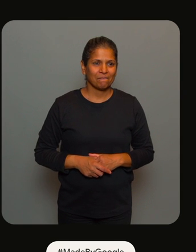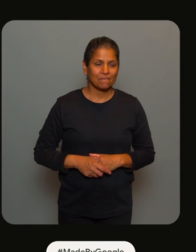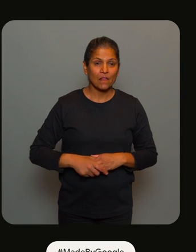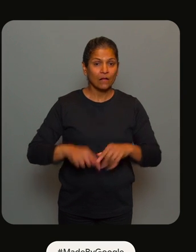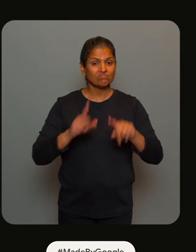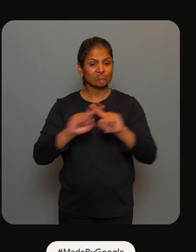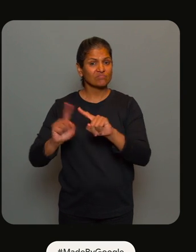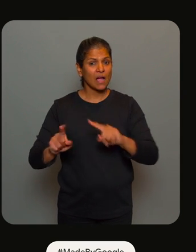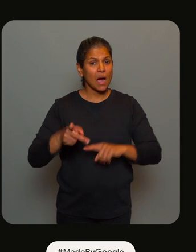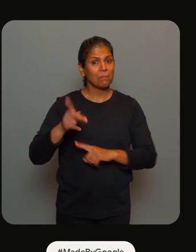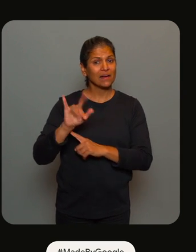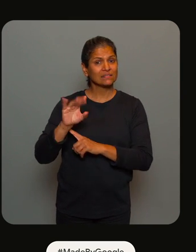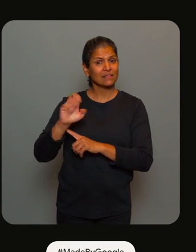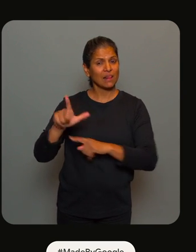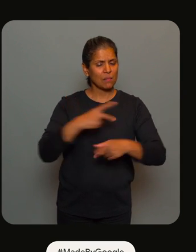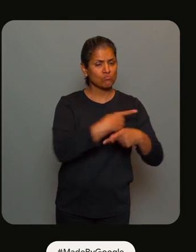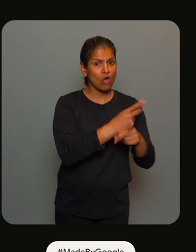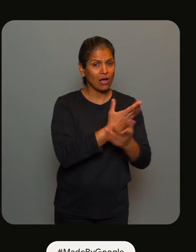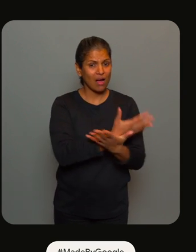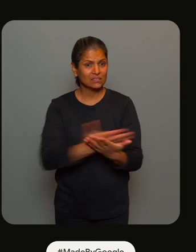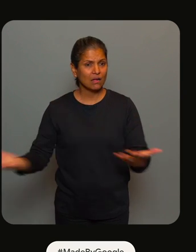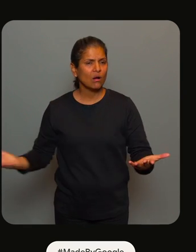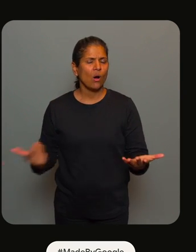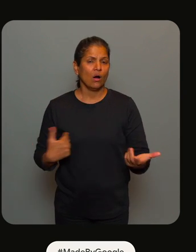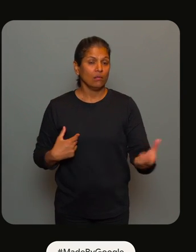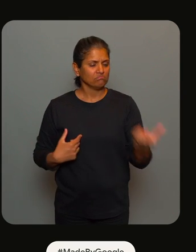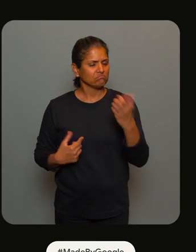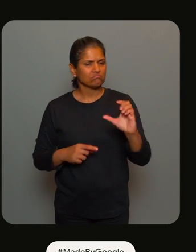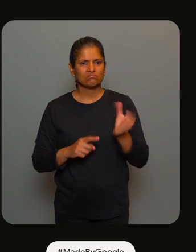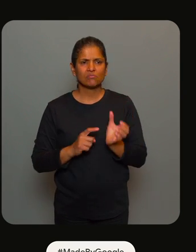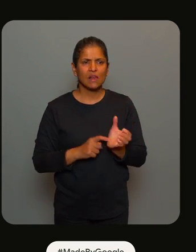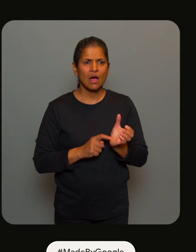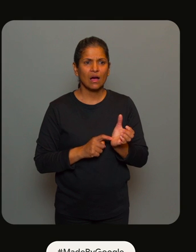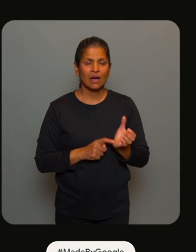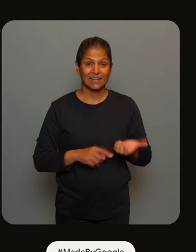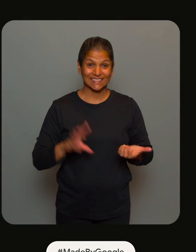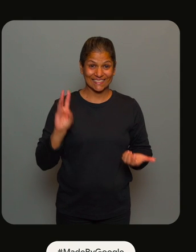center of it all. When we launched Pixel 6, we introduced the world to the